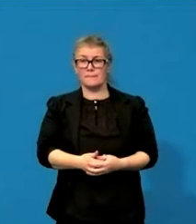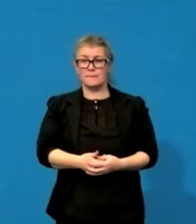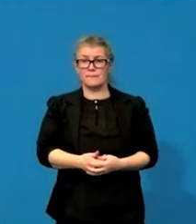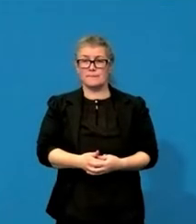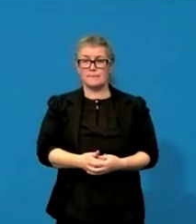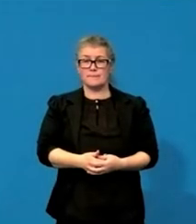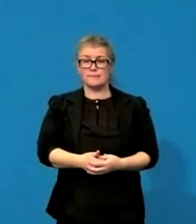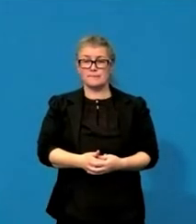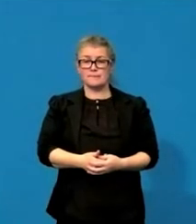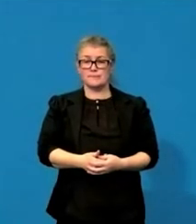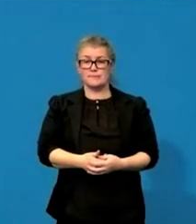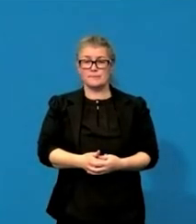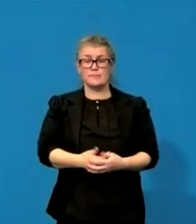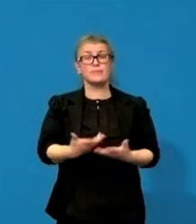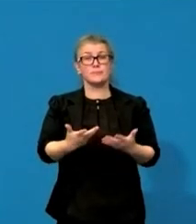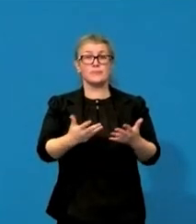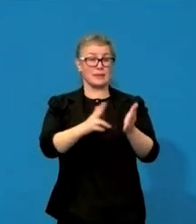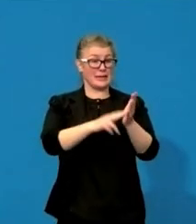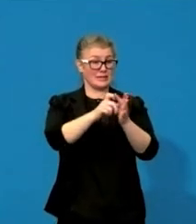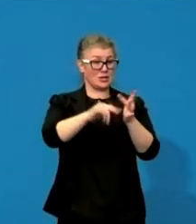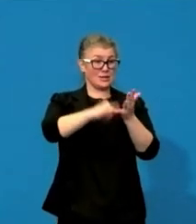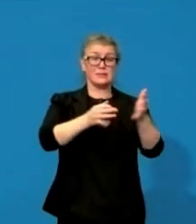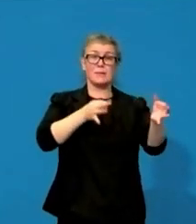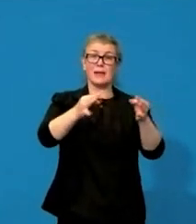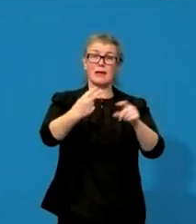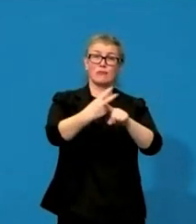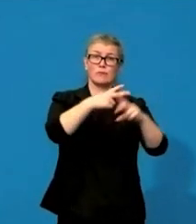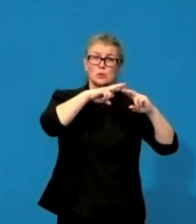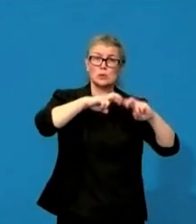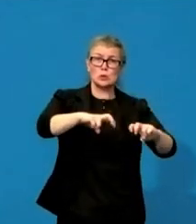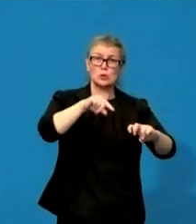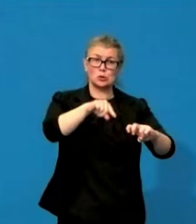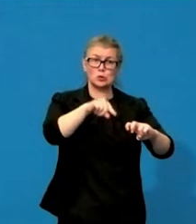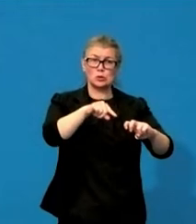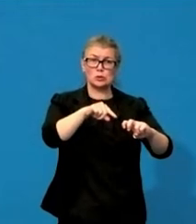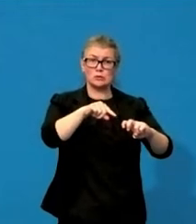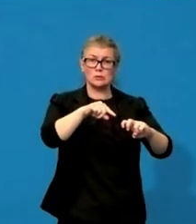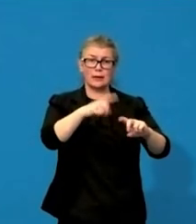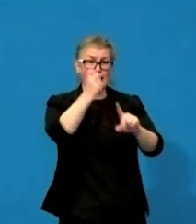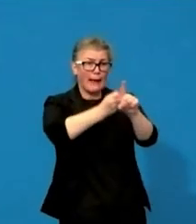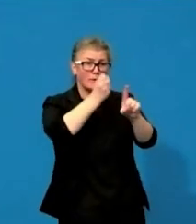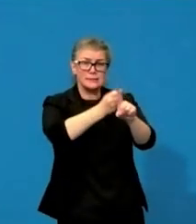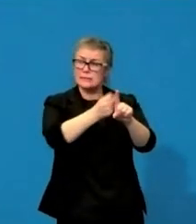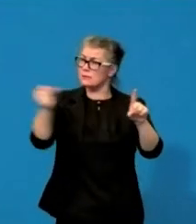Thirdly, the NDIS plan reviews and the OPGT advocacy for participants in those reviews.